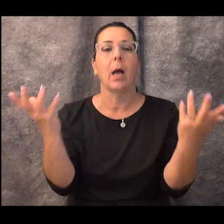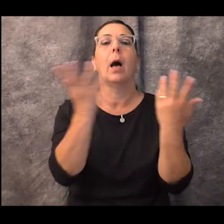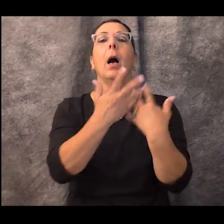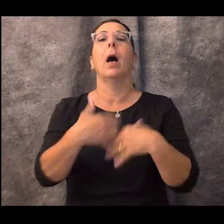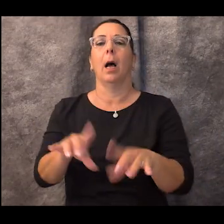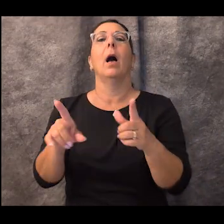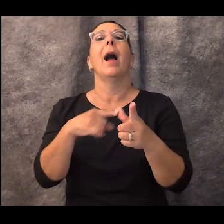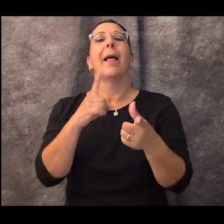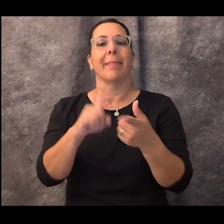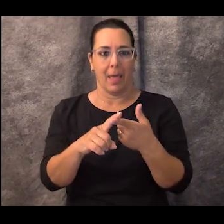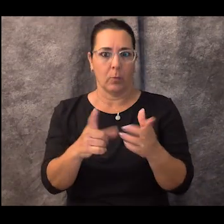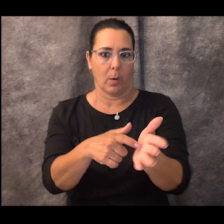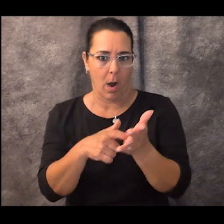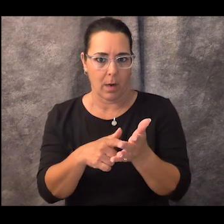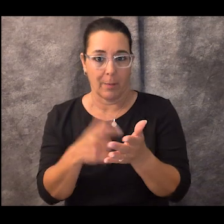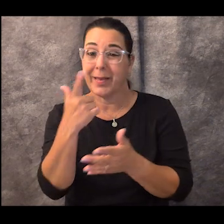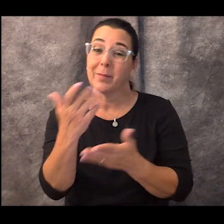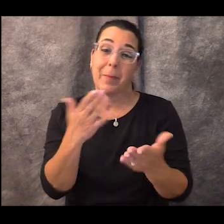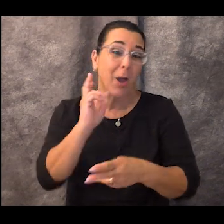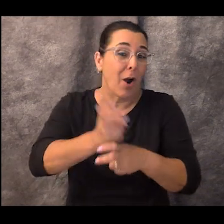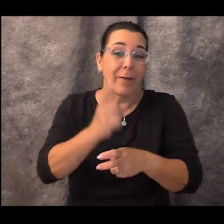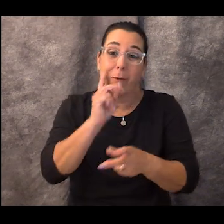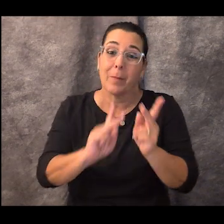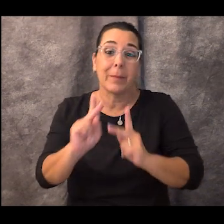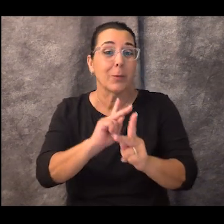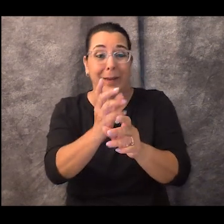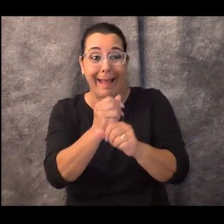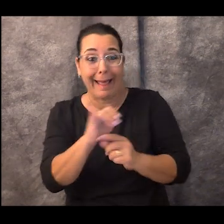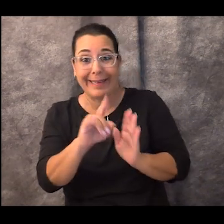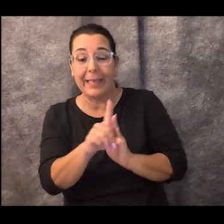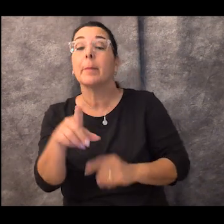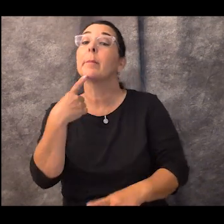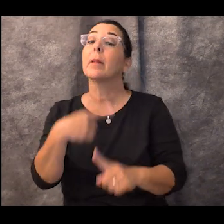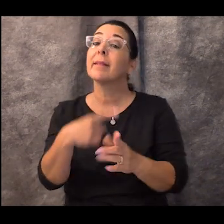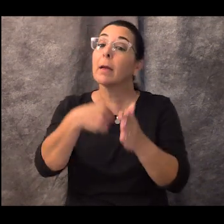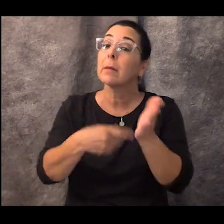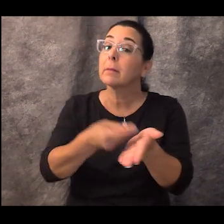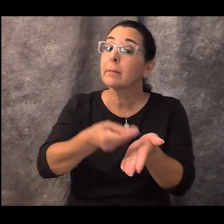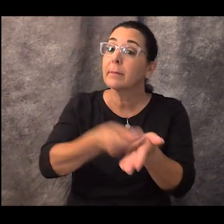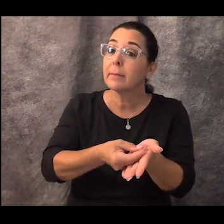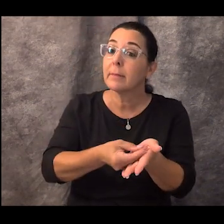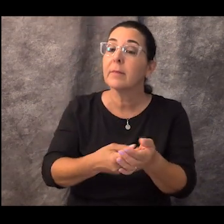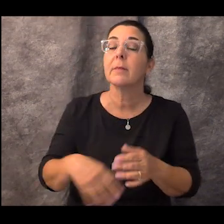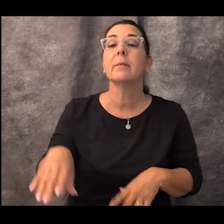that could be really hard for some folks to get. And it comes with a cost. And people with disabilities we know in this country are disproportionately